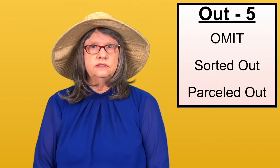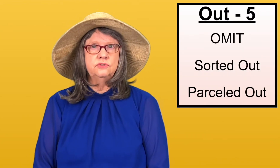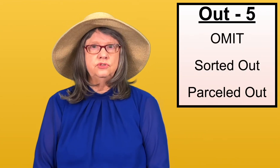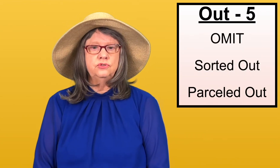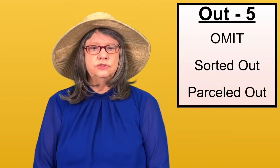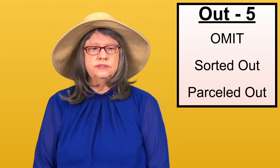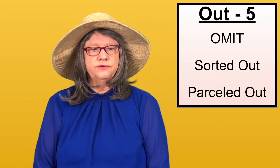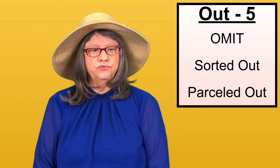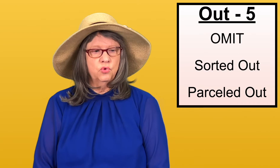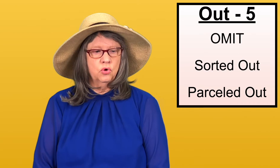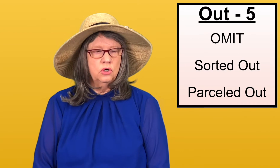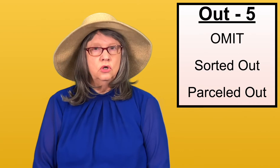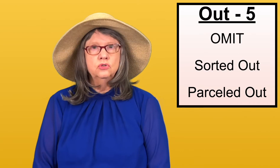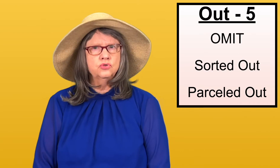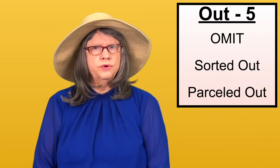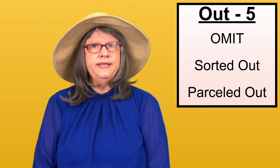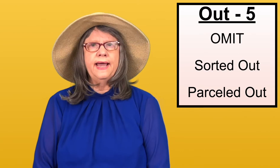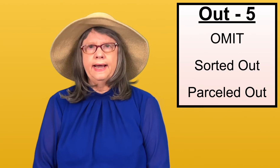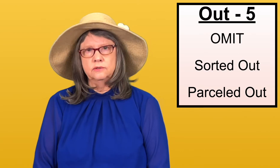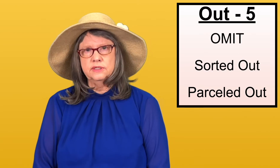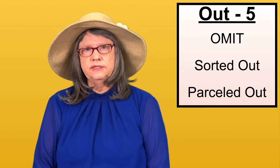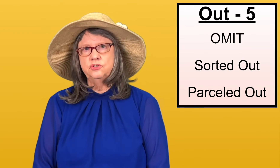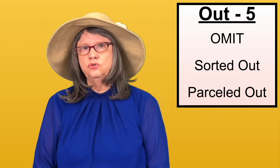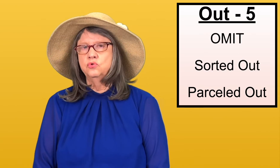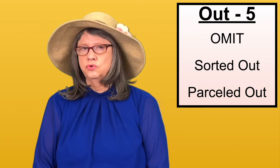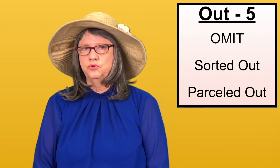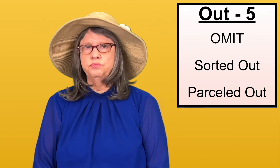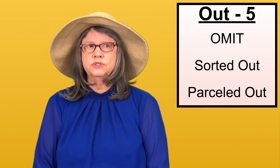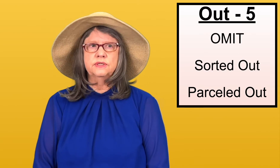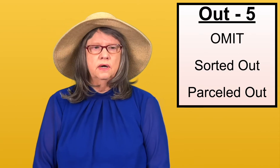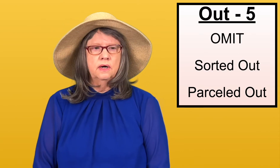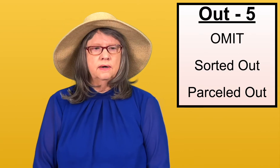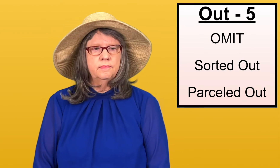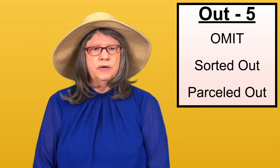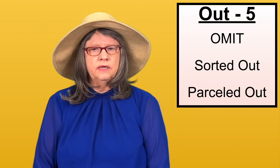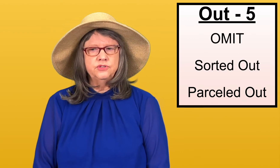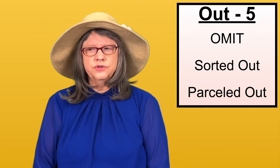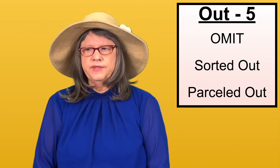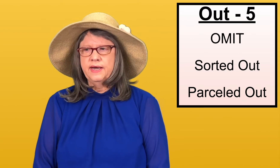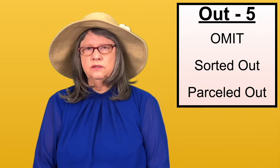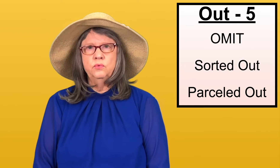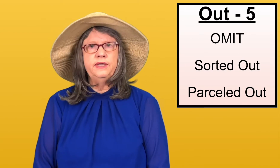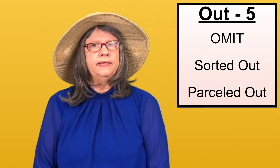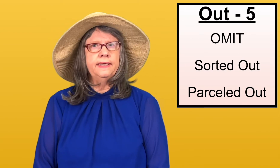uses it for sorting out into groups. Umm, I took the Halloween candy